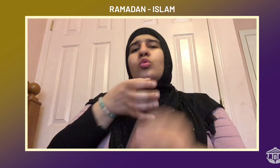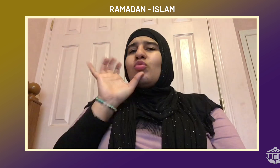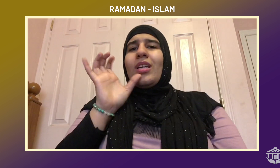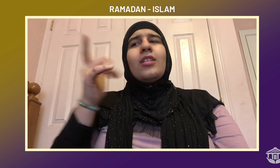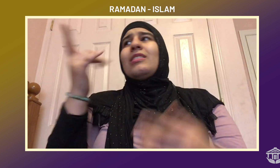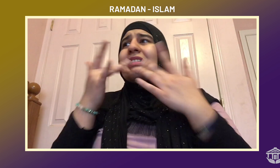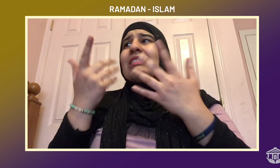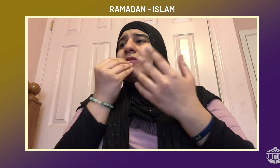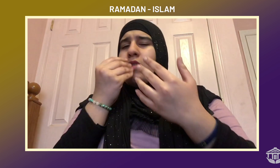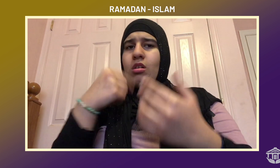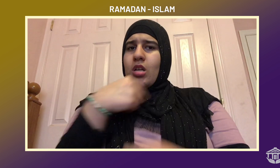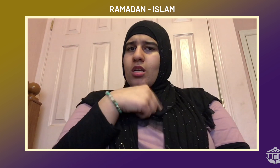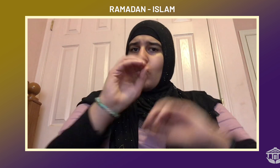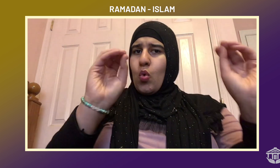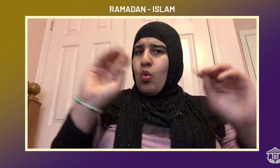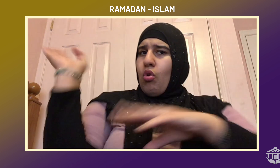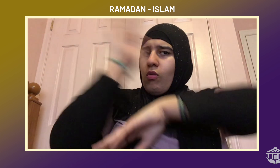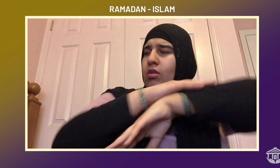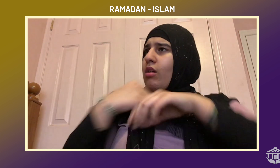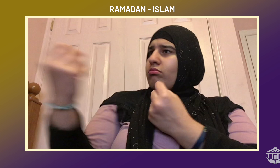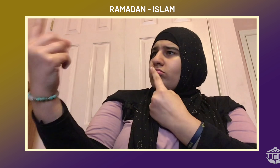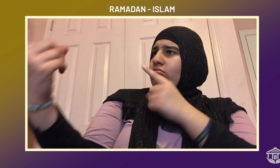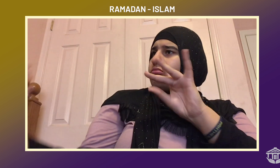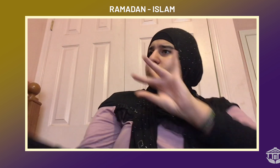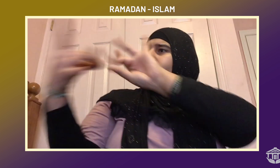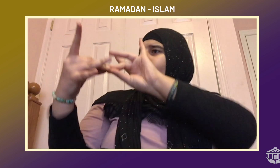are less fortunate than us. There are people who are homeless or who don't have food, and